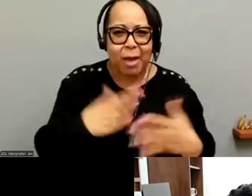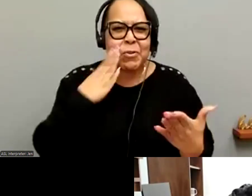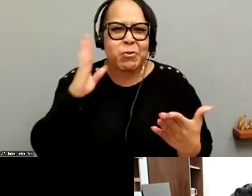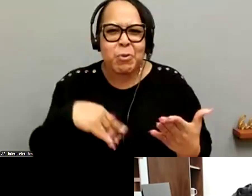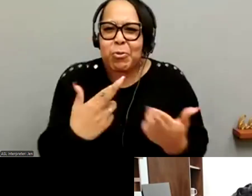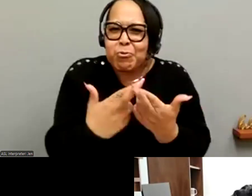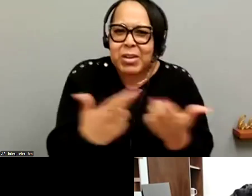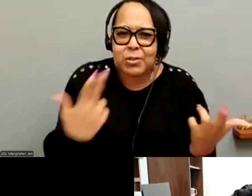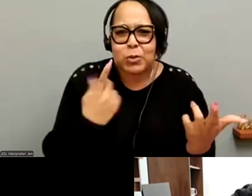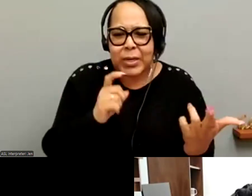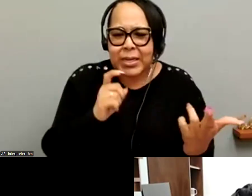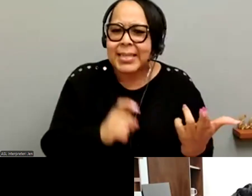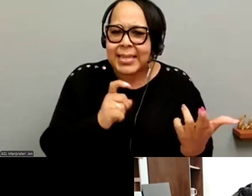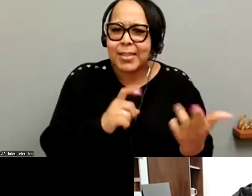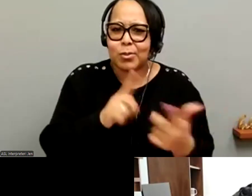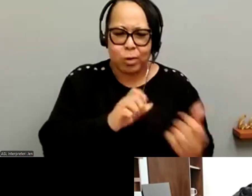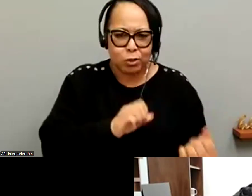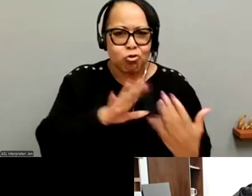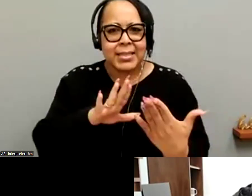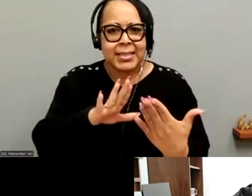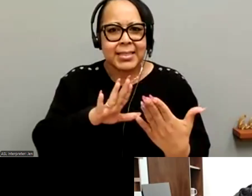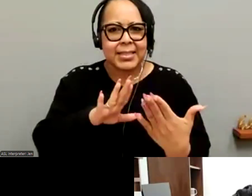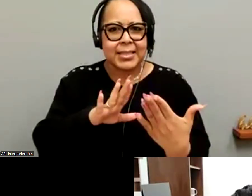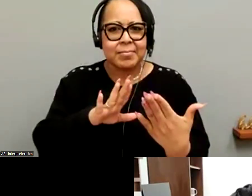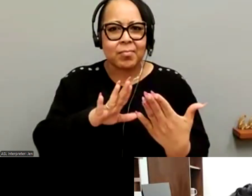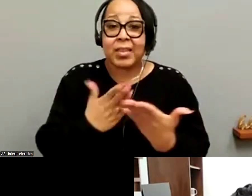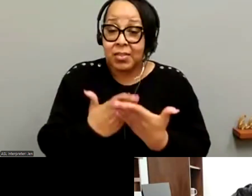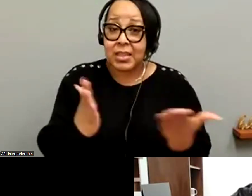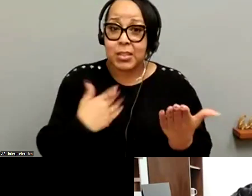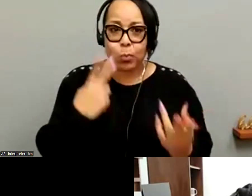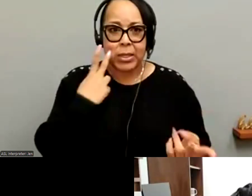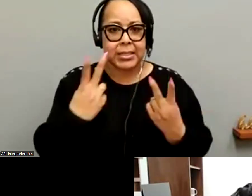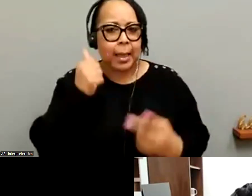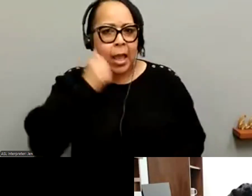13:08:22 resources we need to address the 13:08:24 things we see every day, but